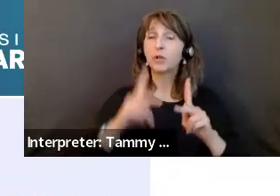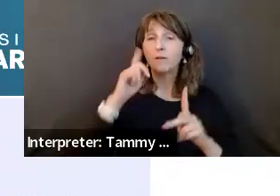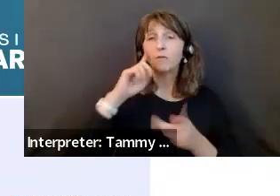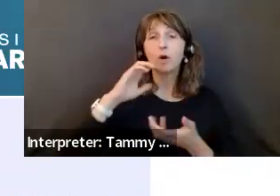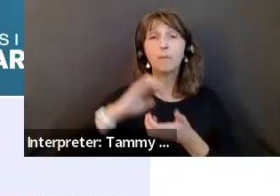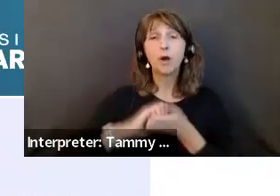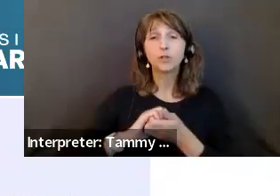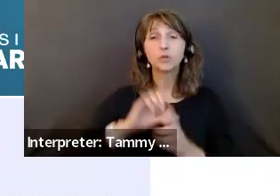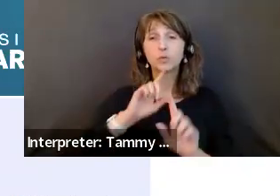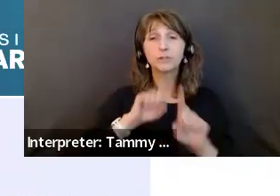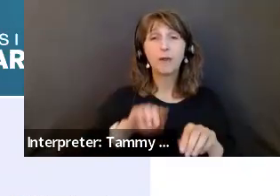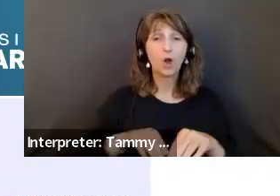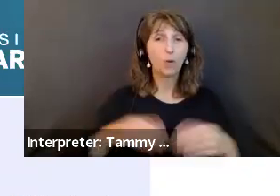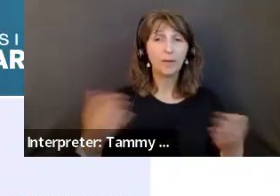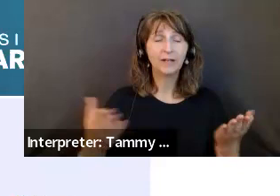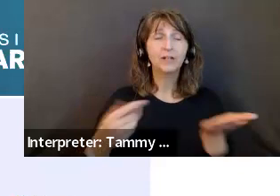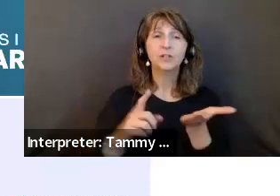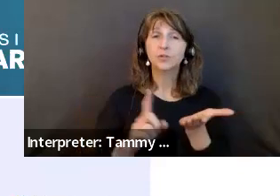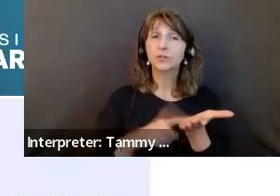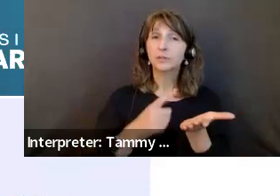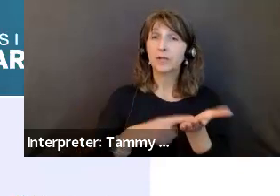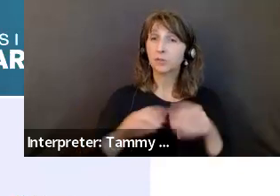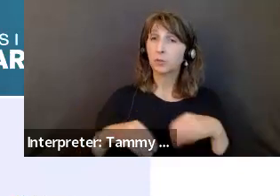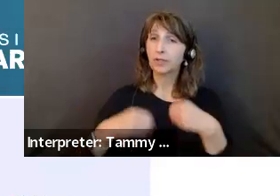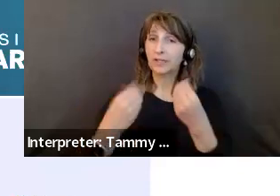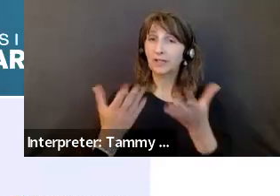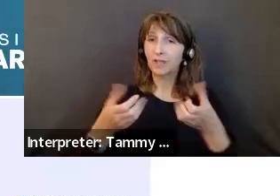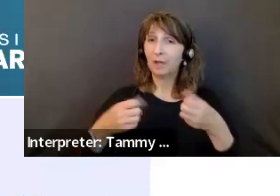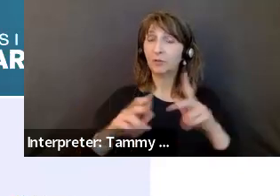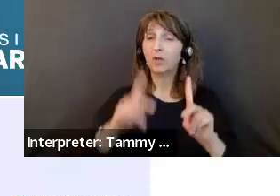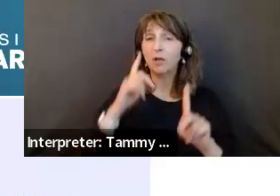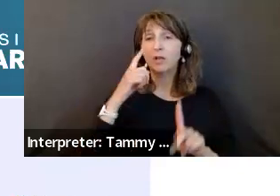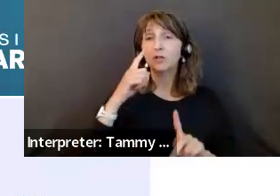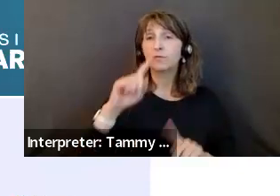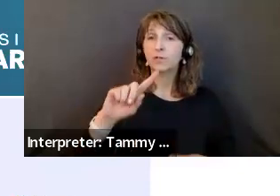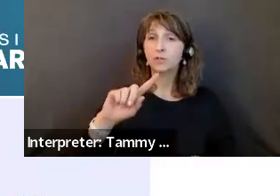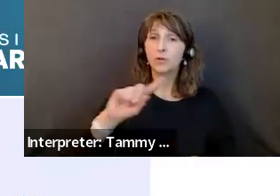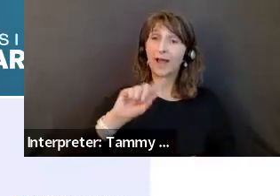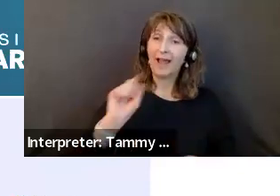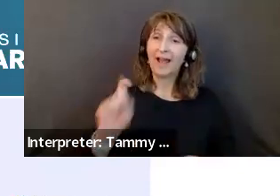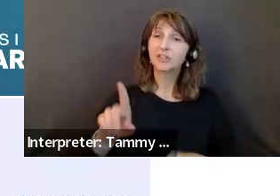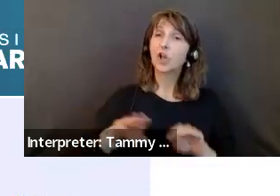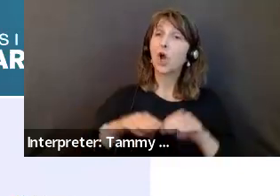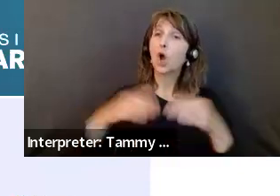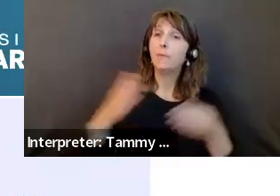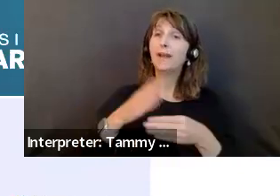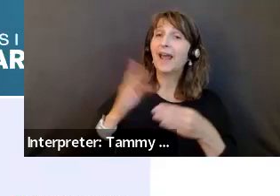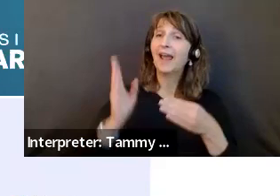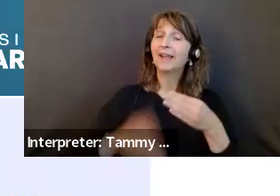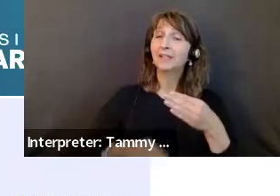So we would often give, the opportunity to ask the open-ended question and for them to provide us with feedback.